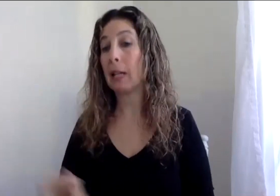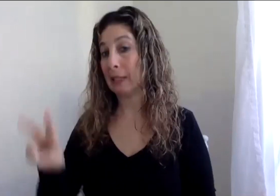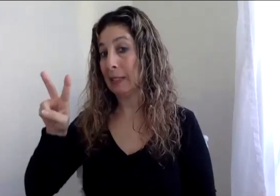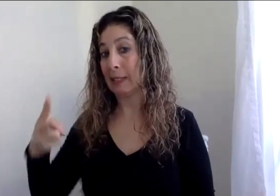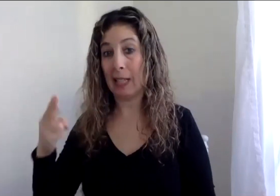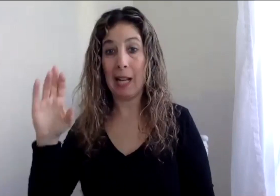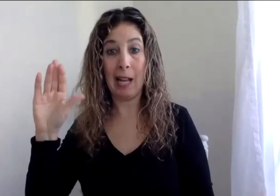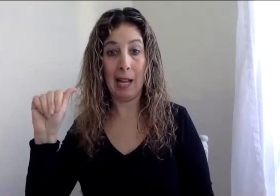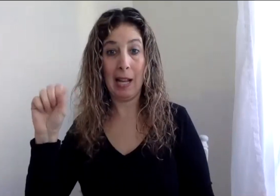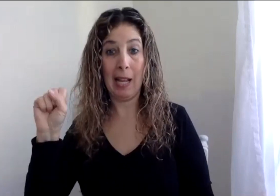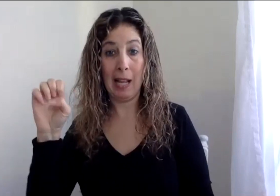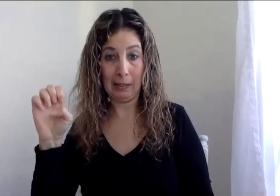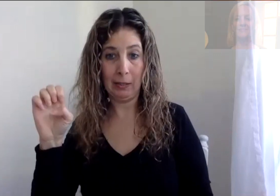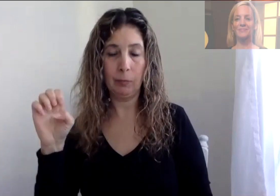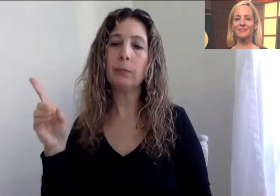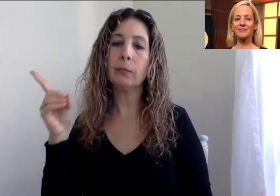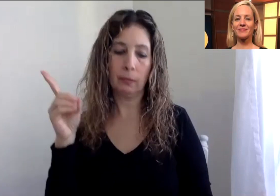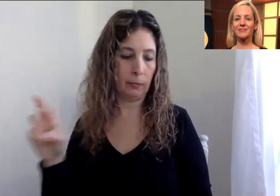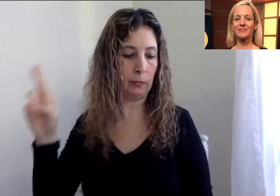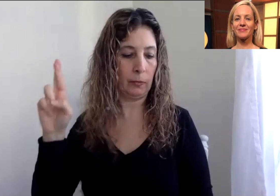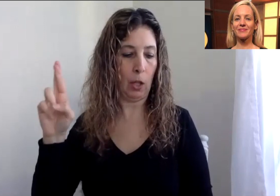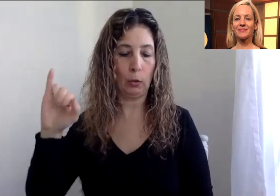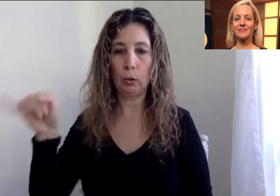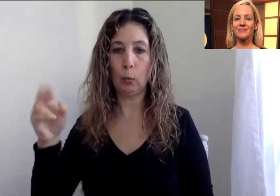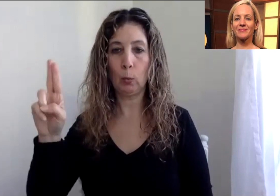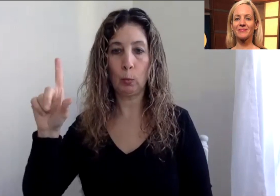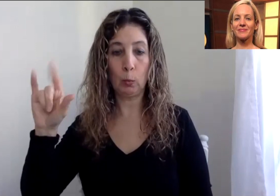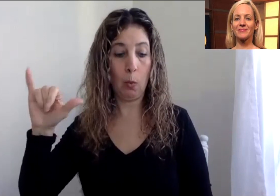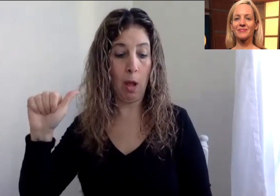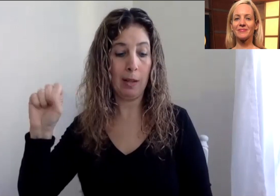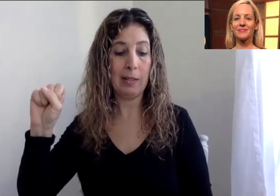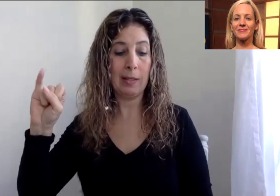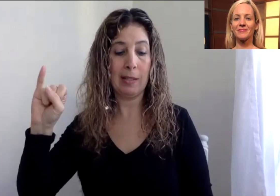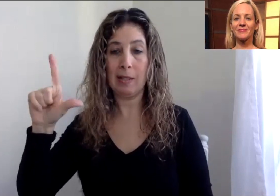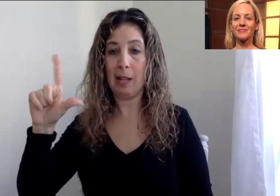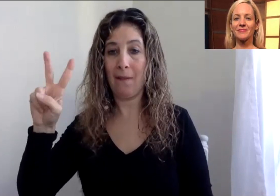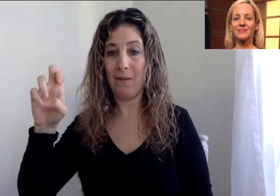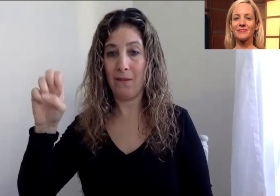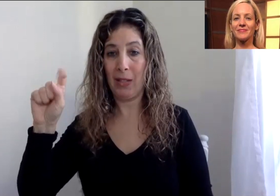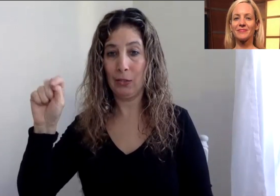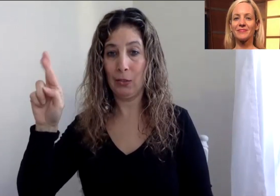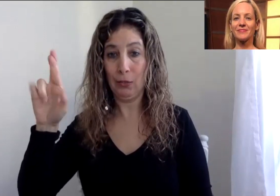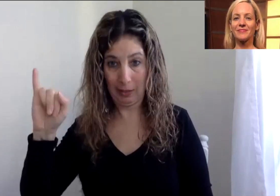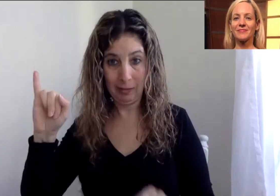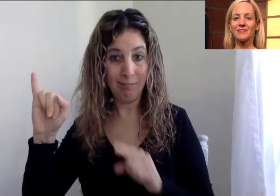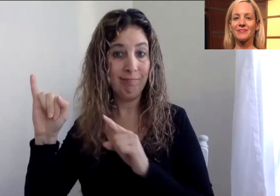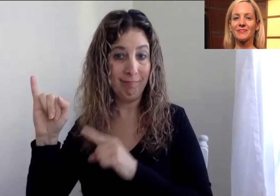related to the Americans with Disabilities Act. The second case was filed by Dr.. Julia Silvestri